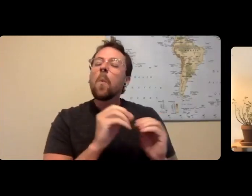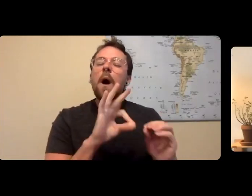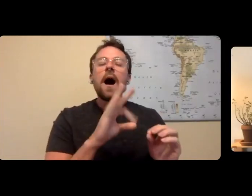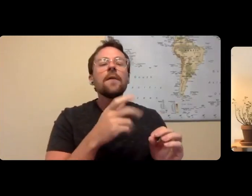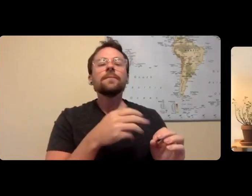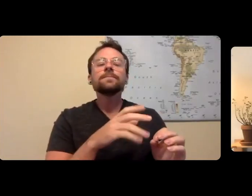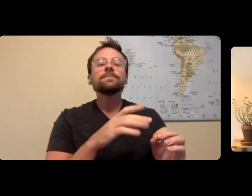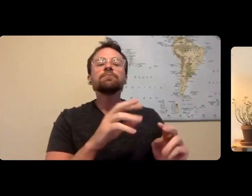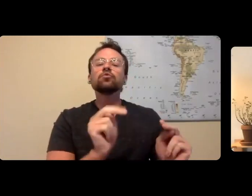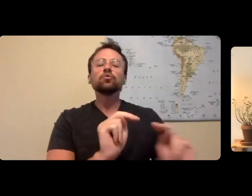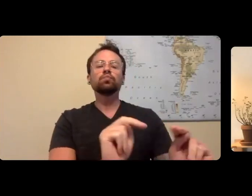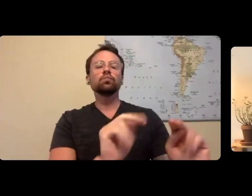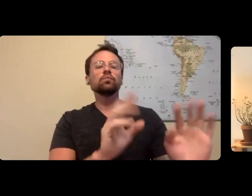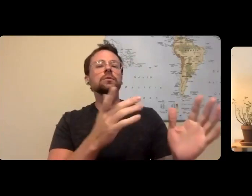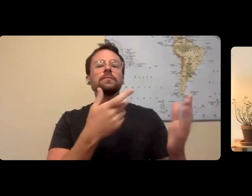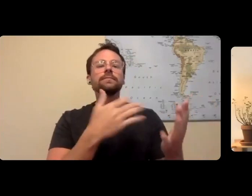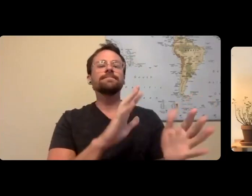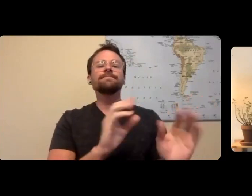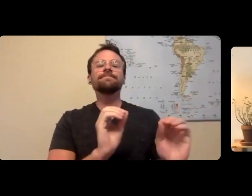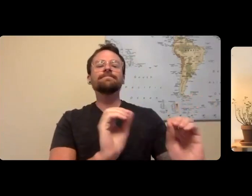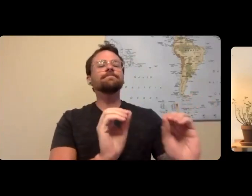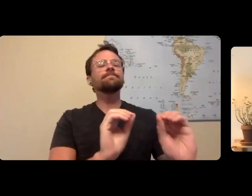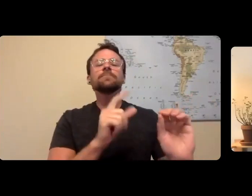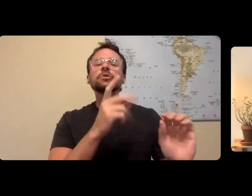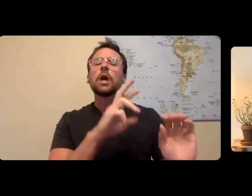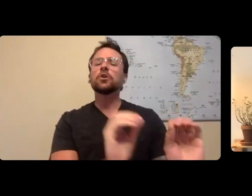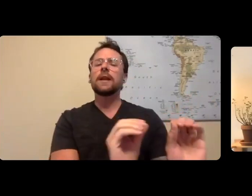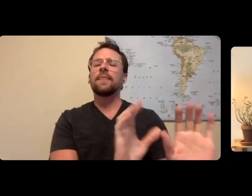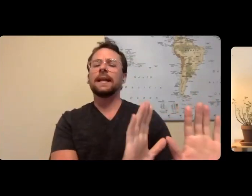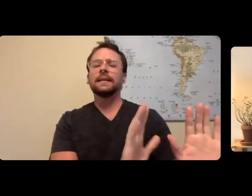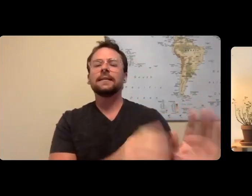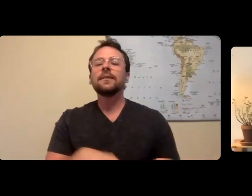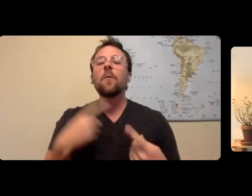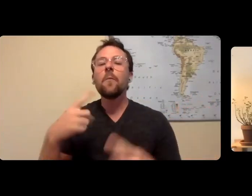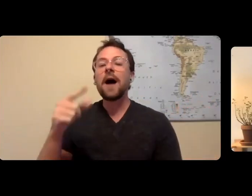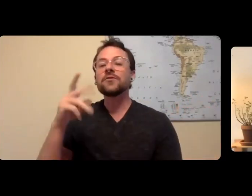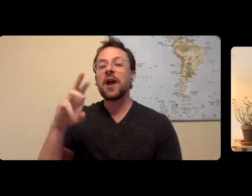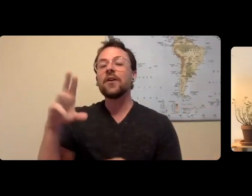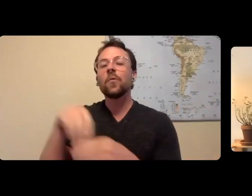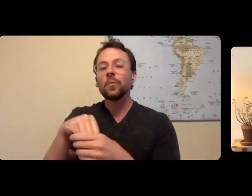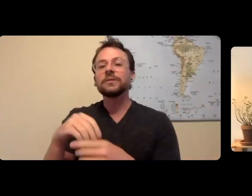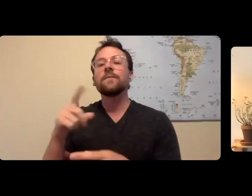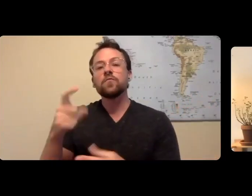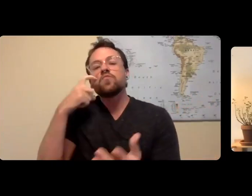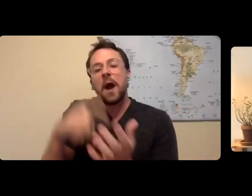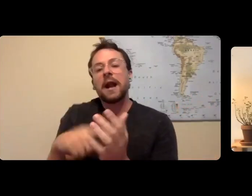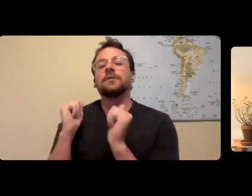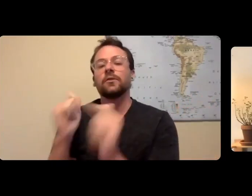Gender inclusive says that we recognize any gender, all of the genders in this spectrum.